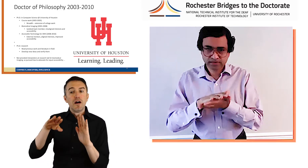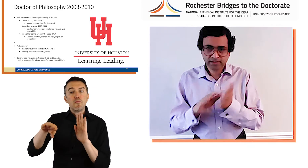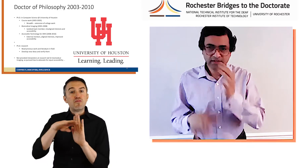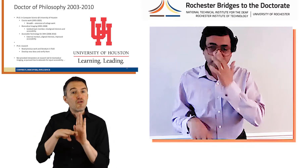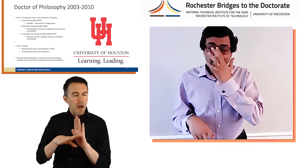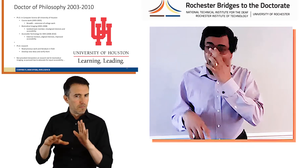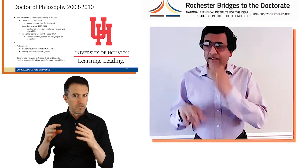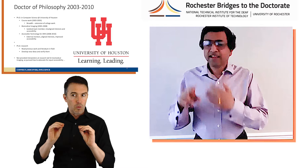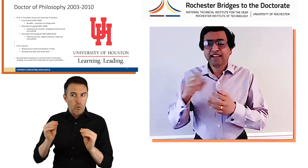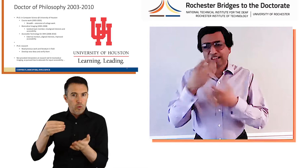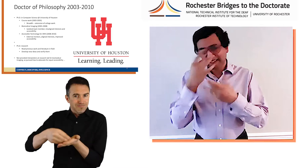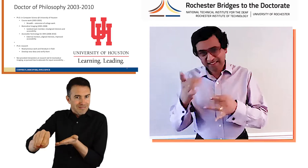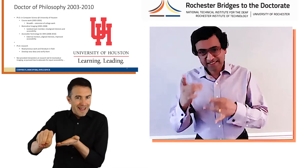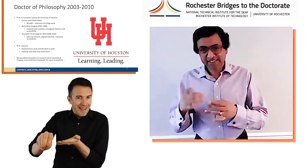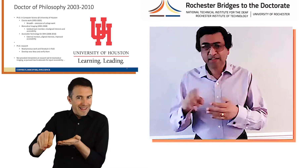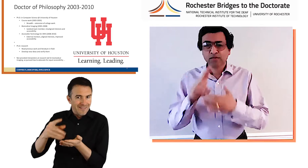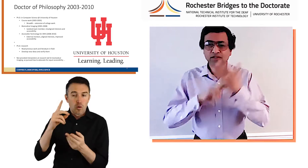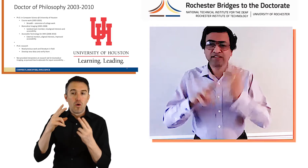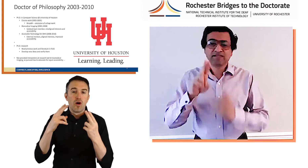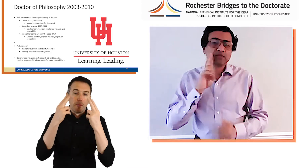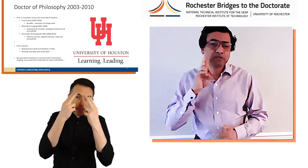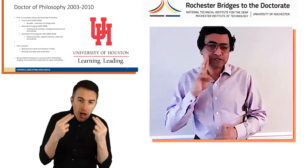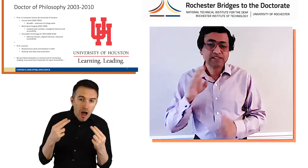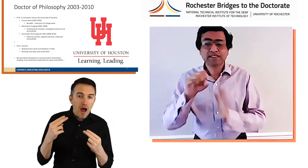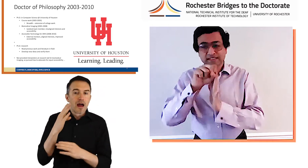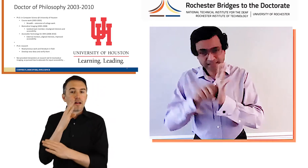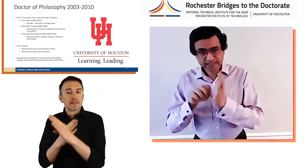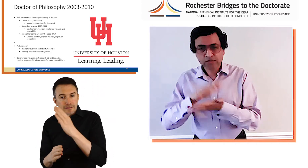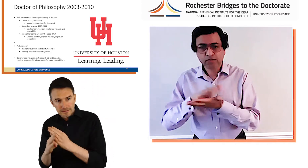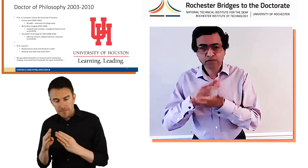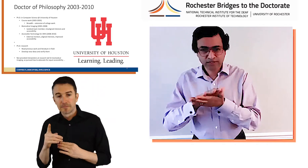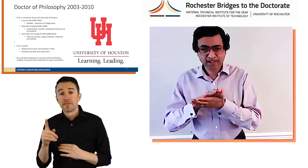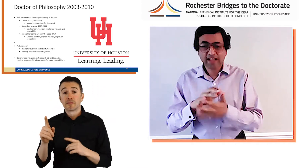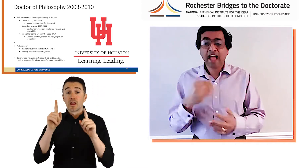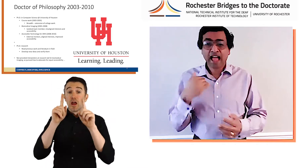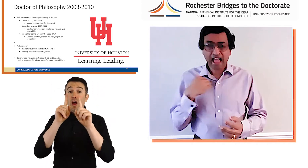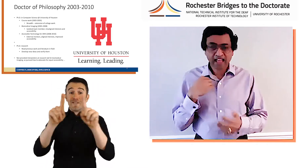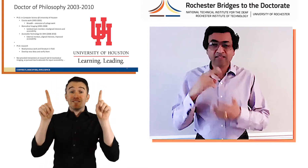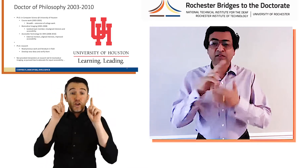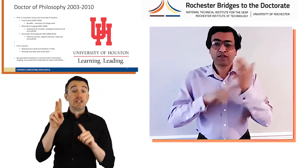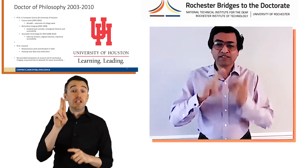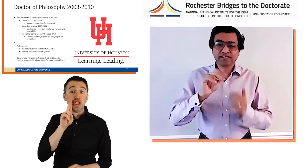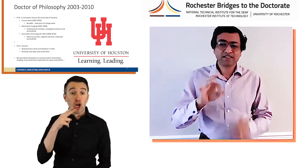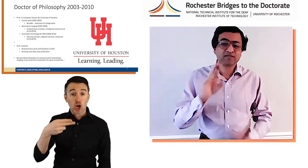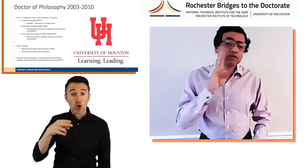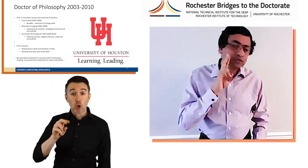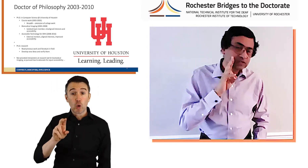at all of their colleges and universities in Texas. So, I went to the University of Houston